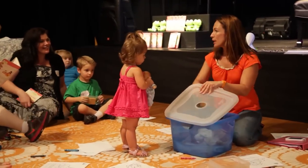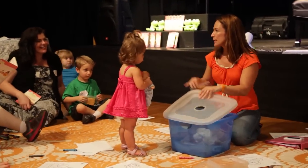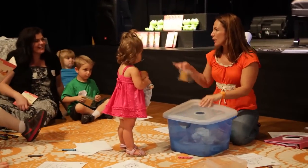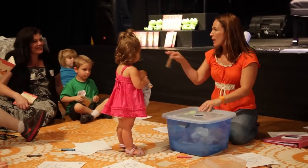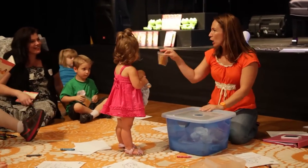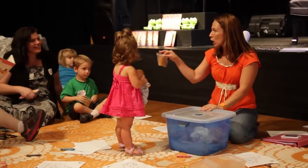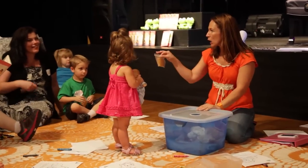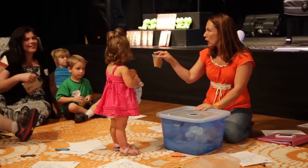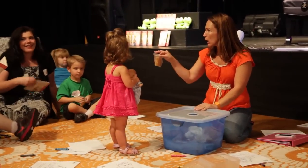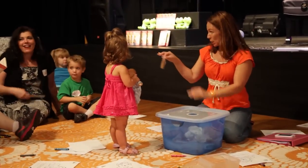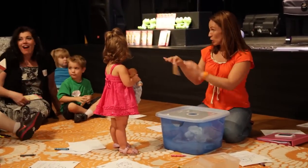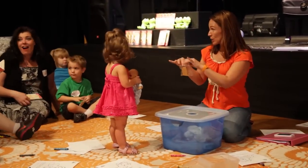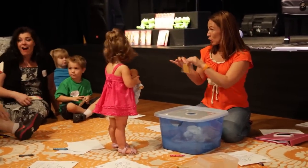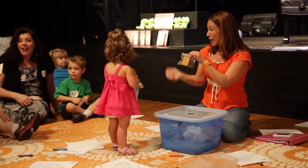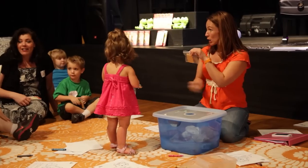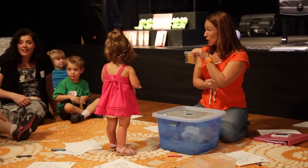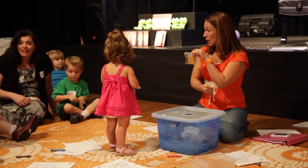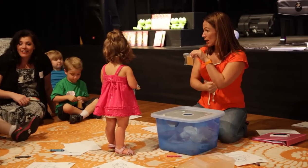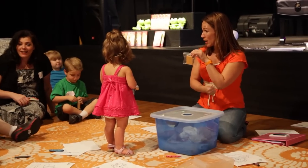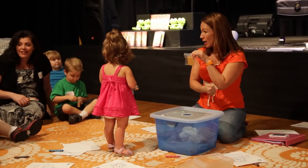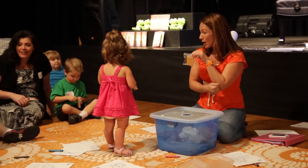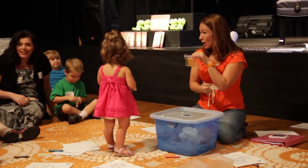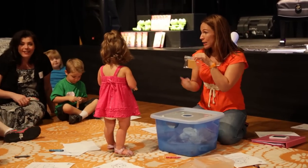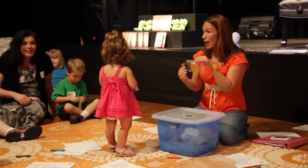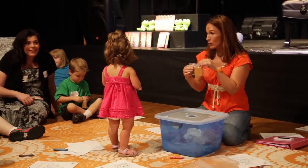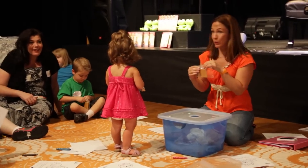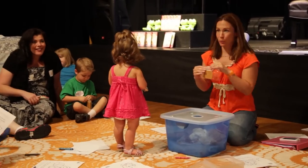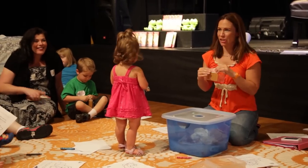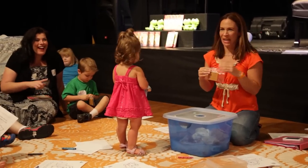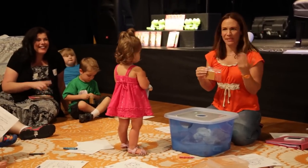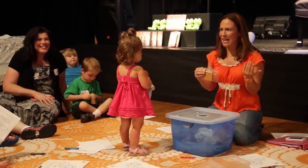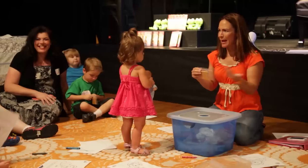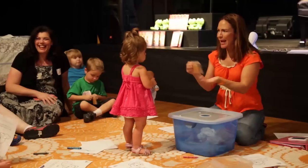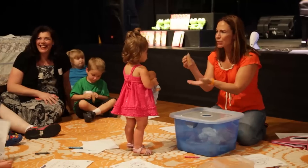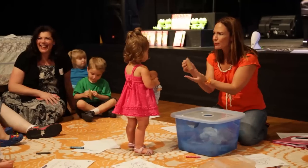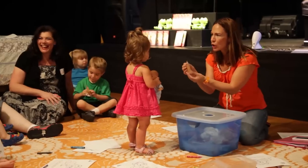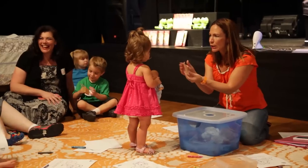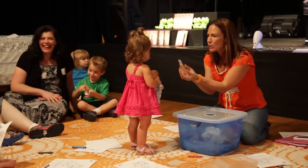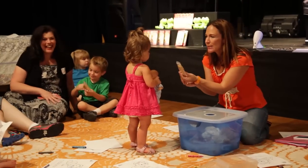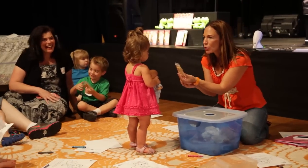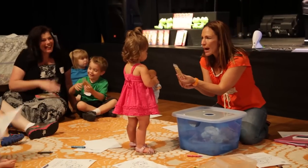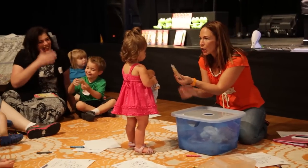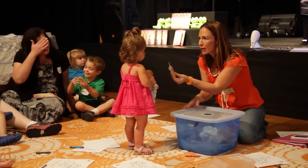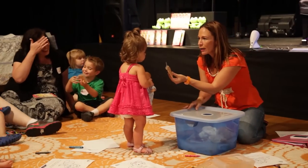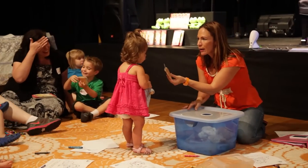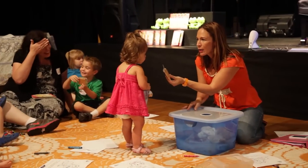Who can sign CRACKER? Can you sign CRACKER? Bridget is like I'm saying my hands are full. Can you say cracker?